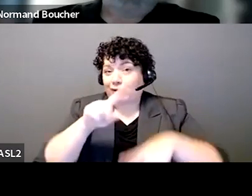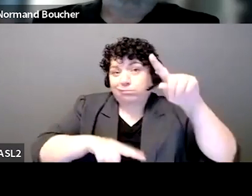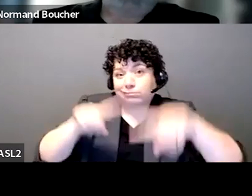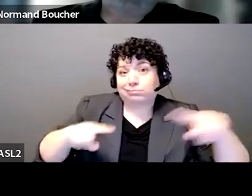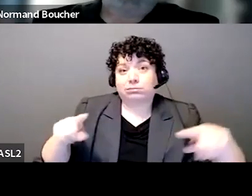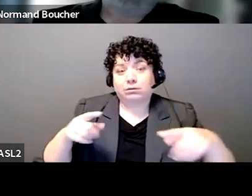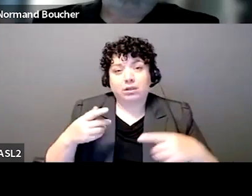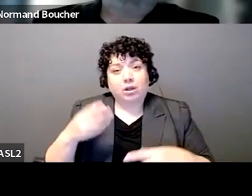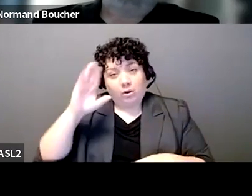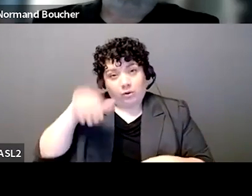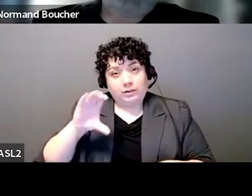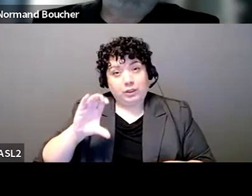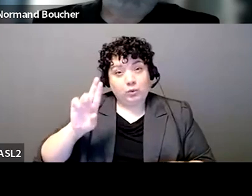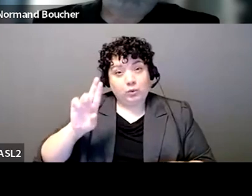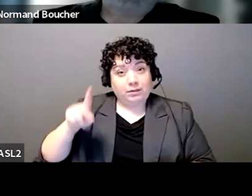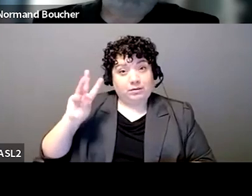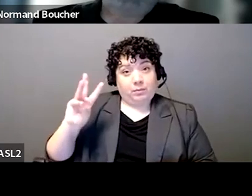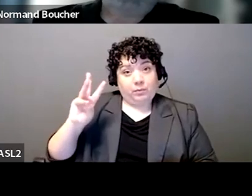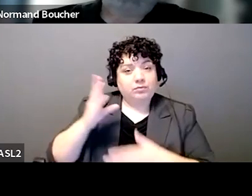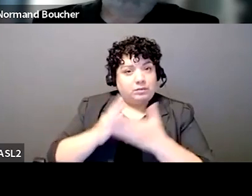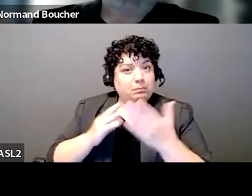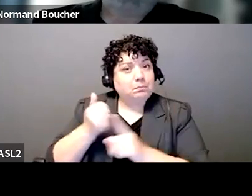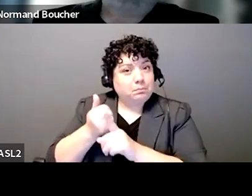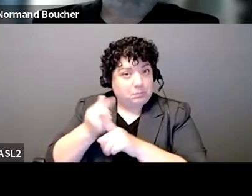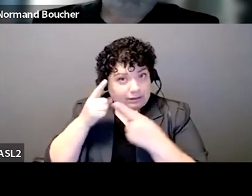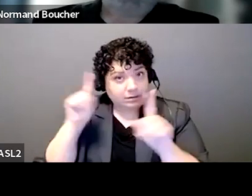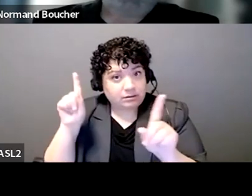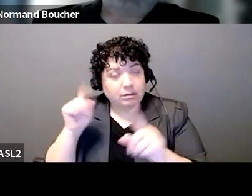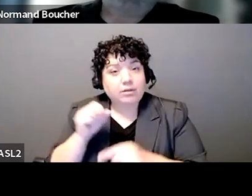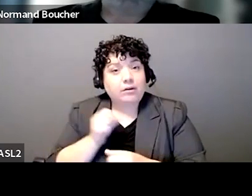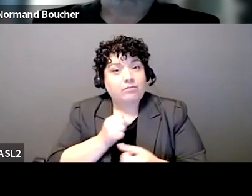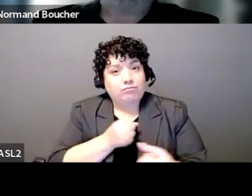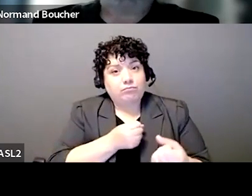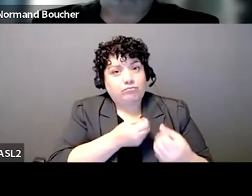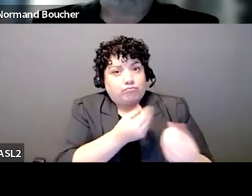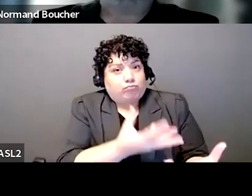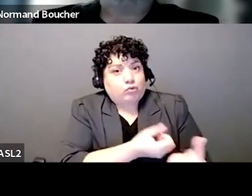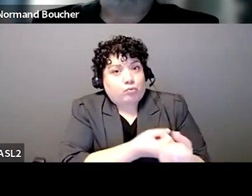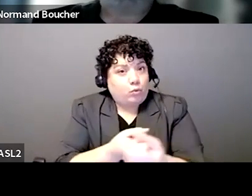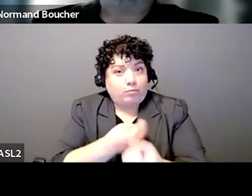Union of Coastal Workers has had some success in supporting their members to gain access to